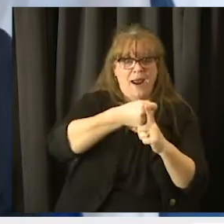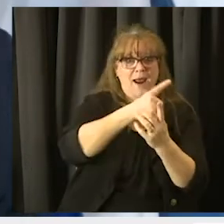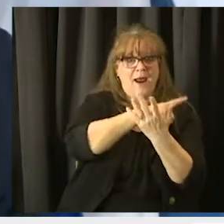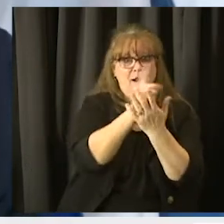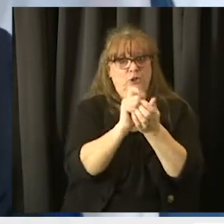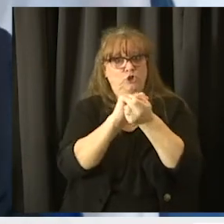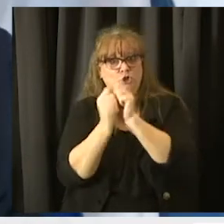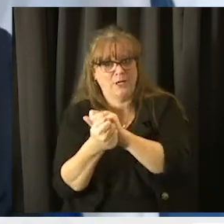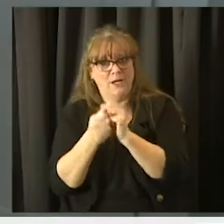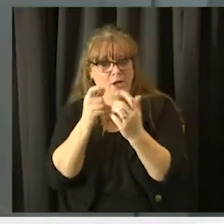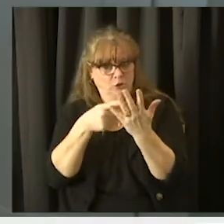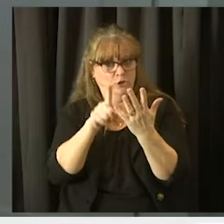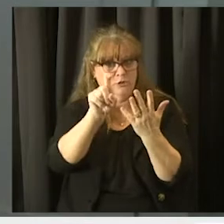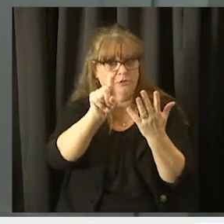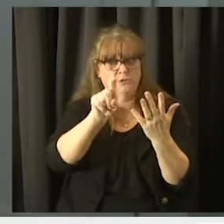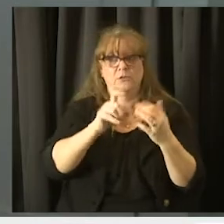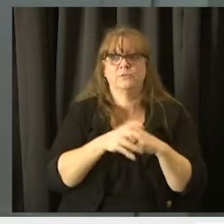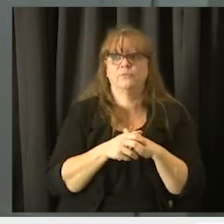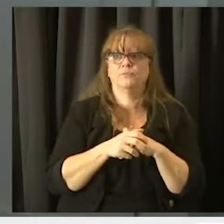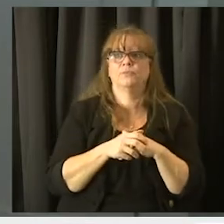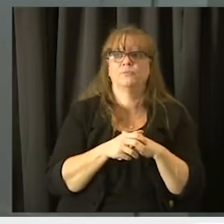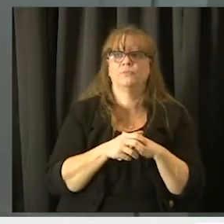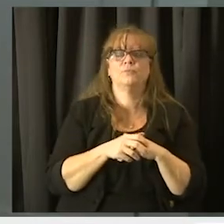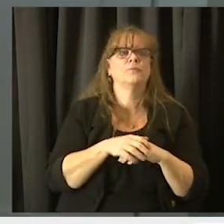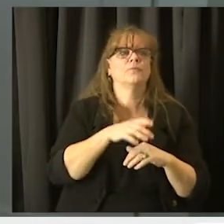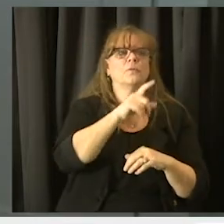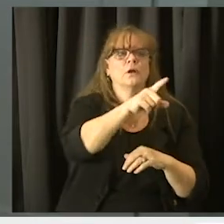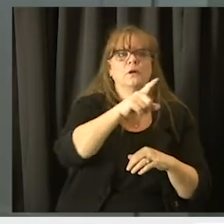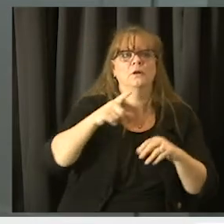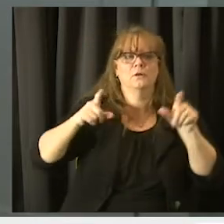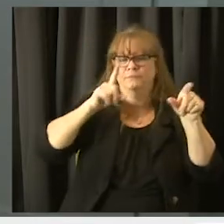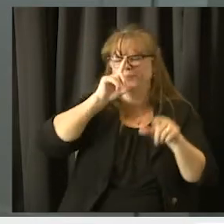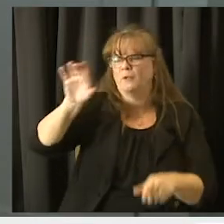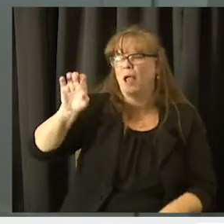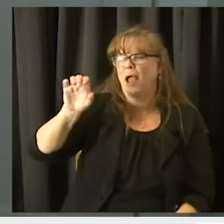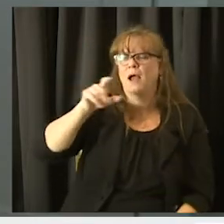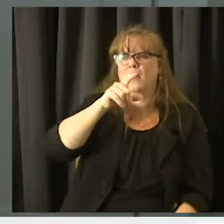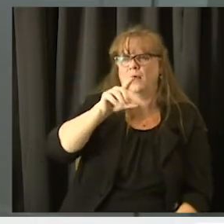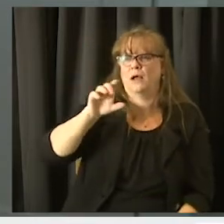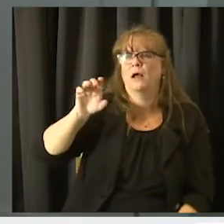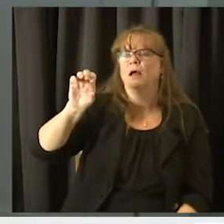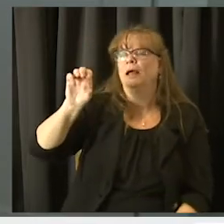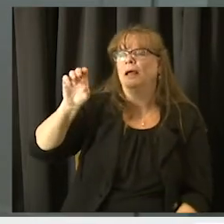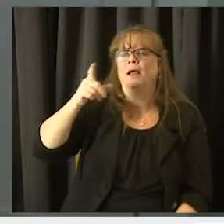hey this is rachel i can take that first question um so we have one confirmed and one possible